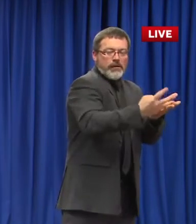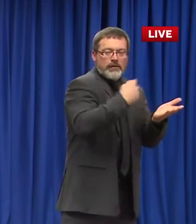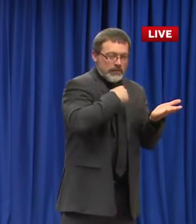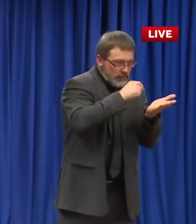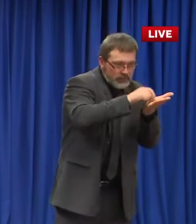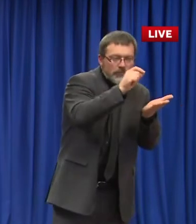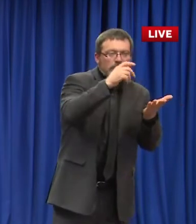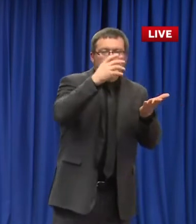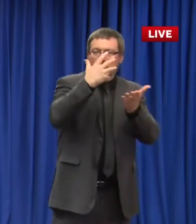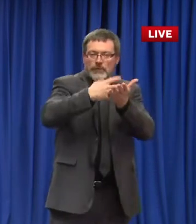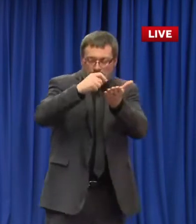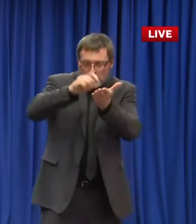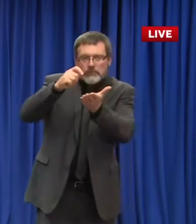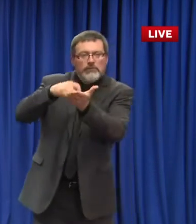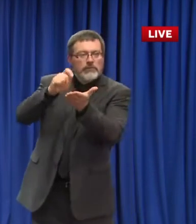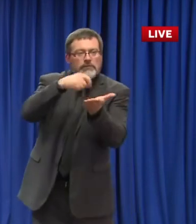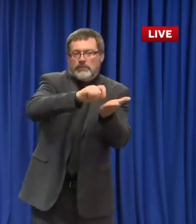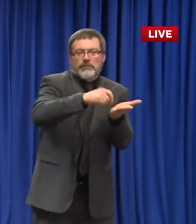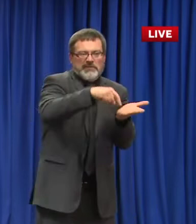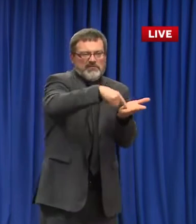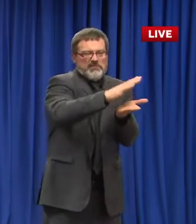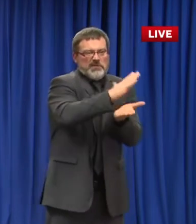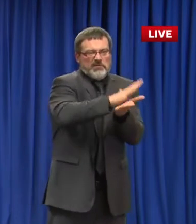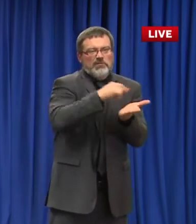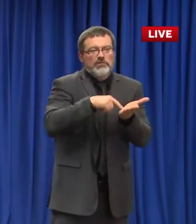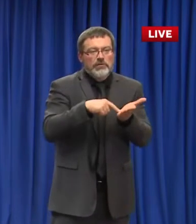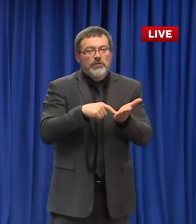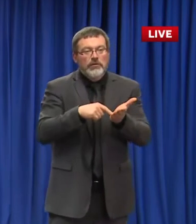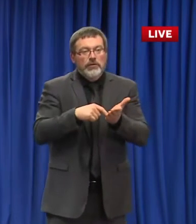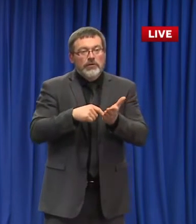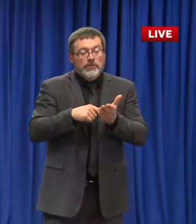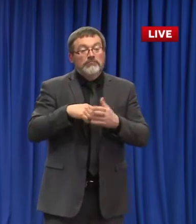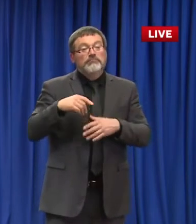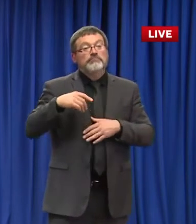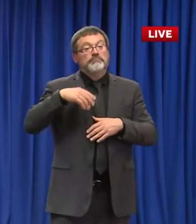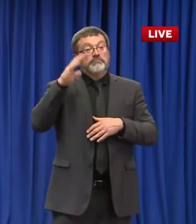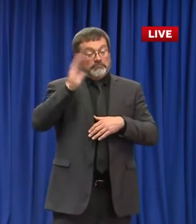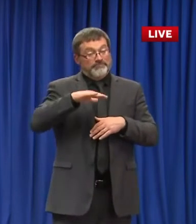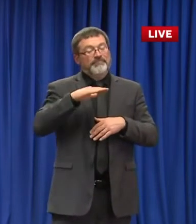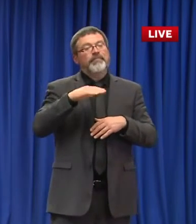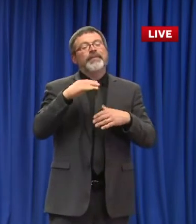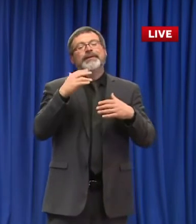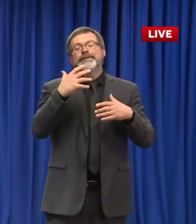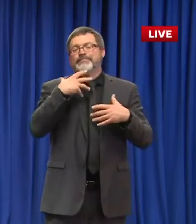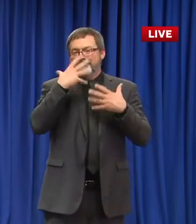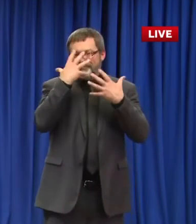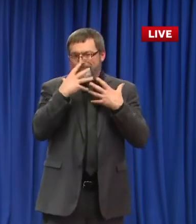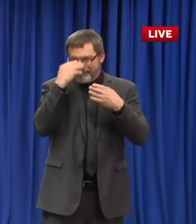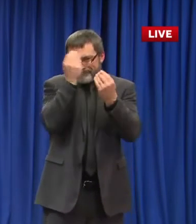JUST AN UPDATE ON LONG-TERM CARE. WE HAVE TWO TWO NEW FACILITY OUTBREAKS TO ANNOUNCE TODAY.